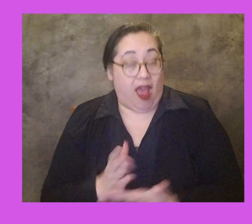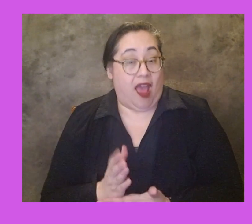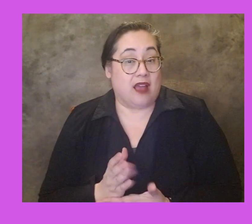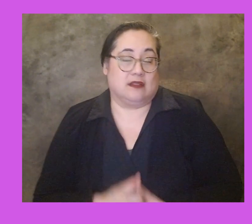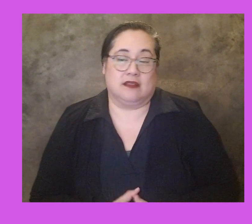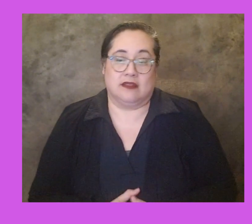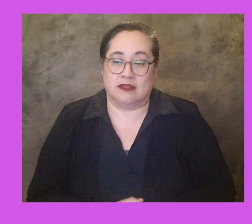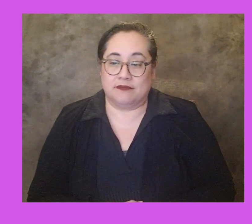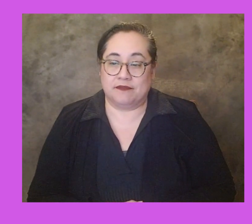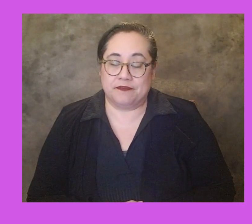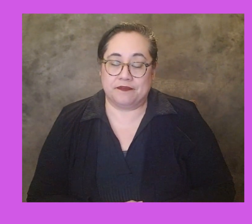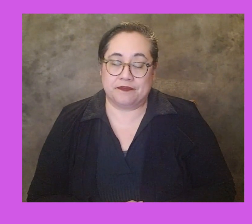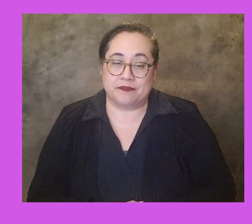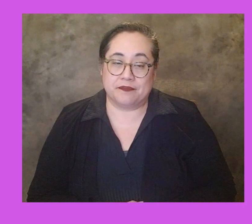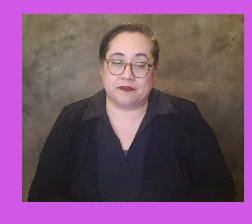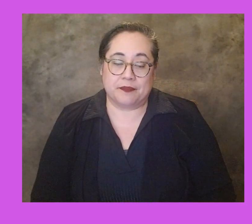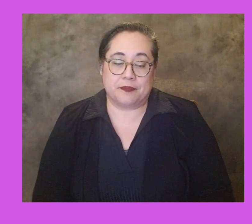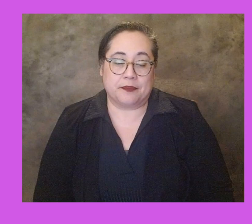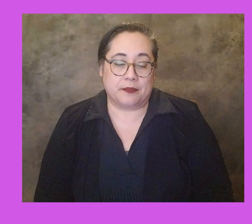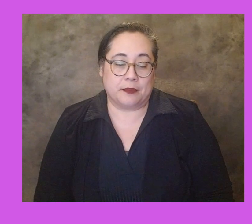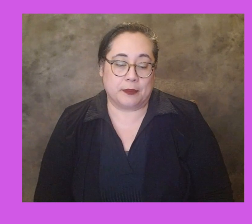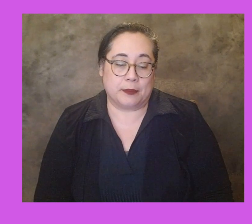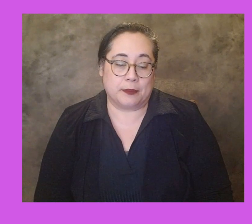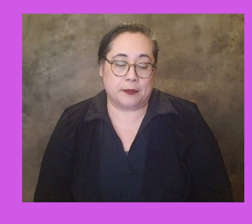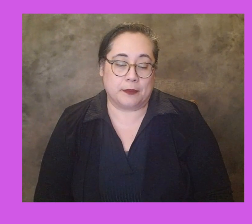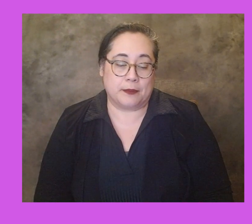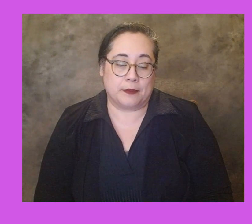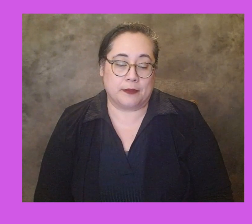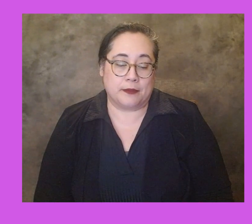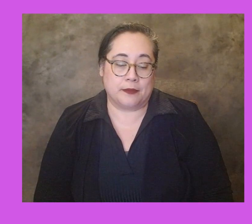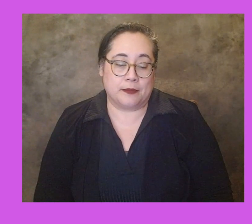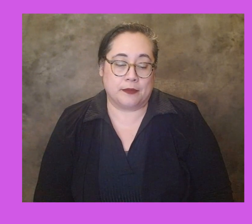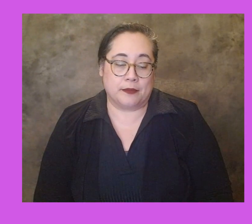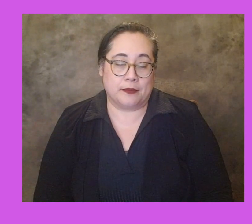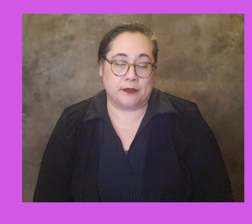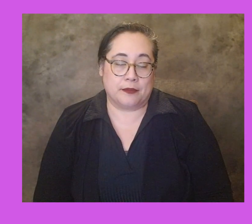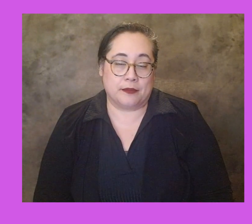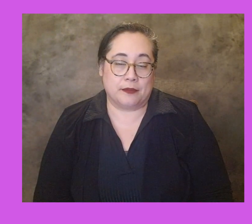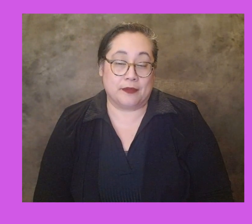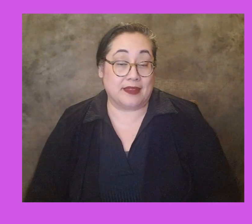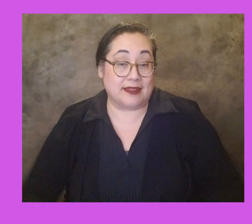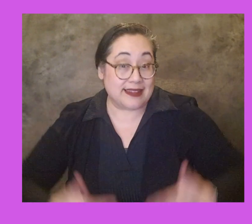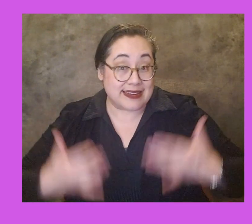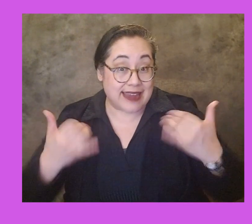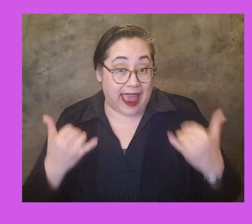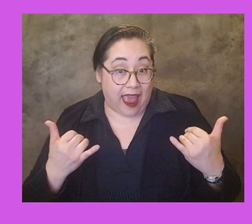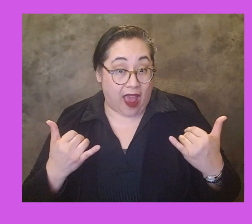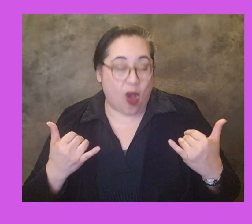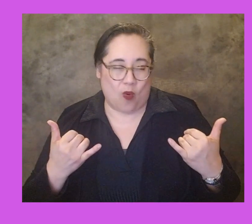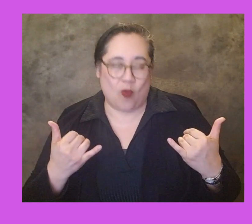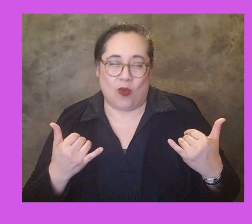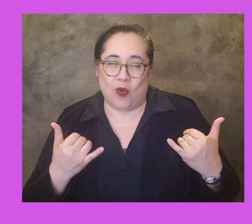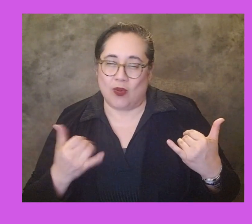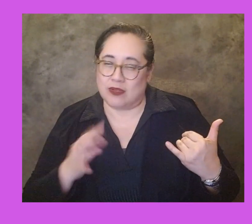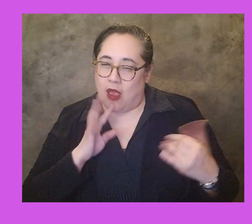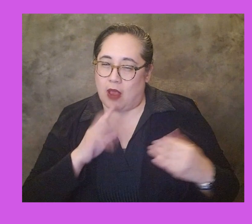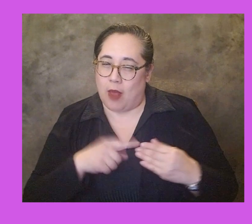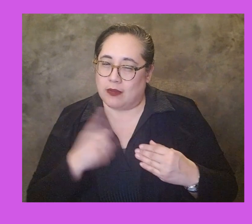But now let's talk about something that really matters. When you become a sign language interpreter,